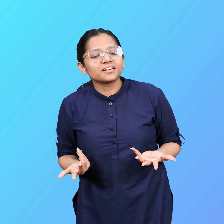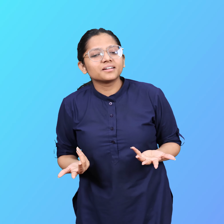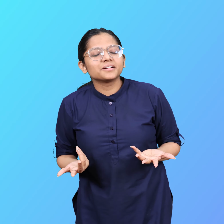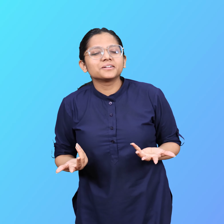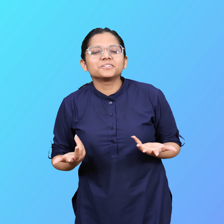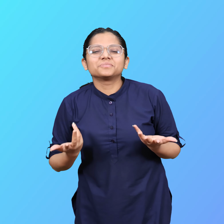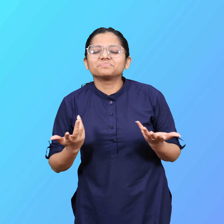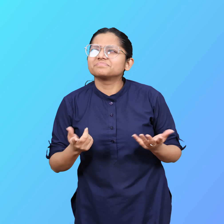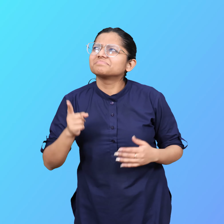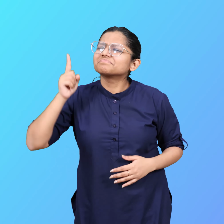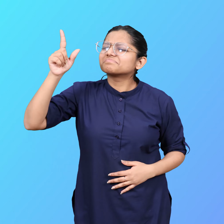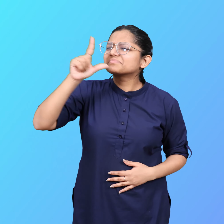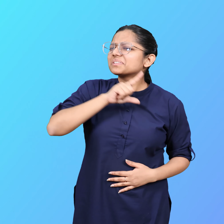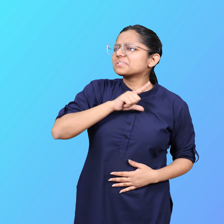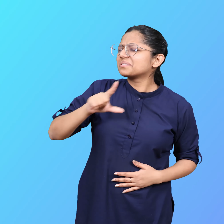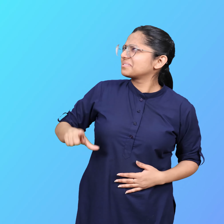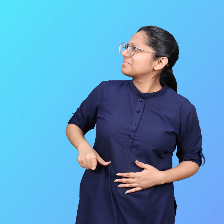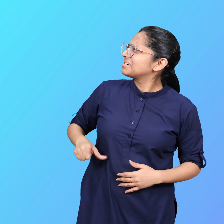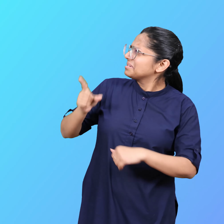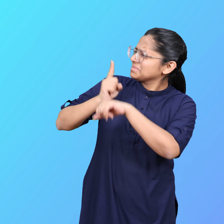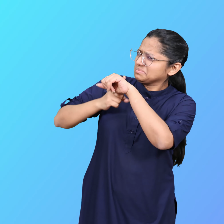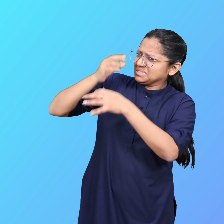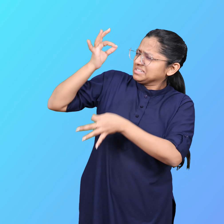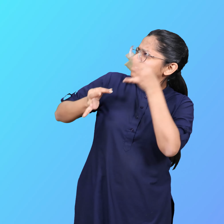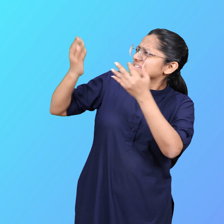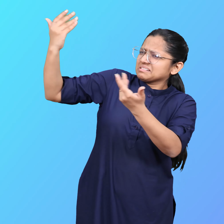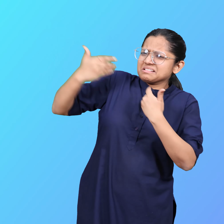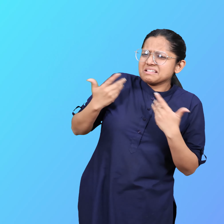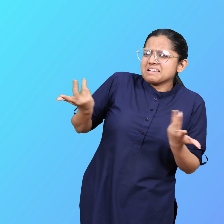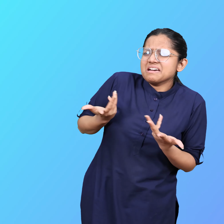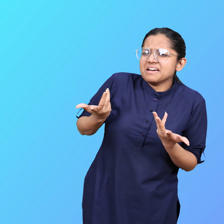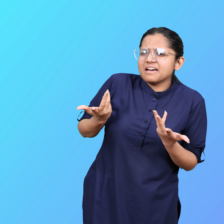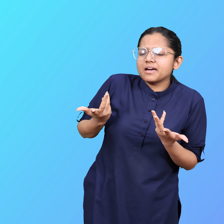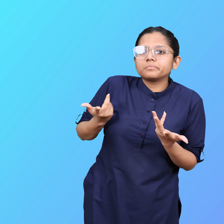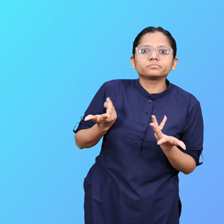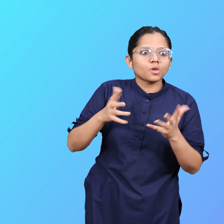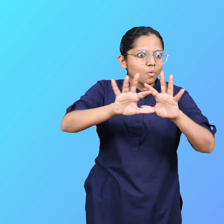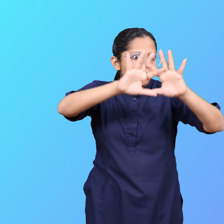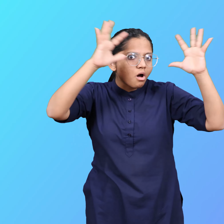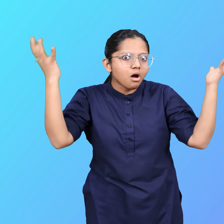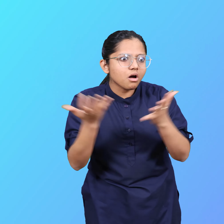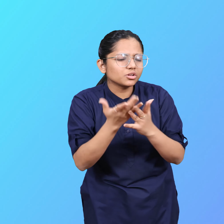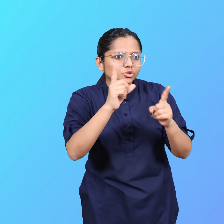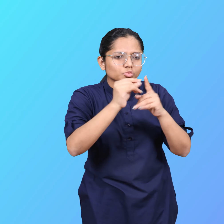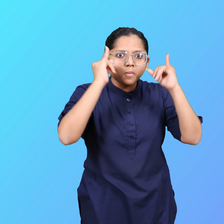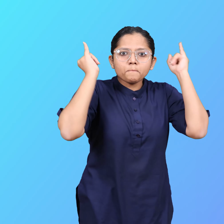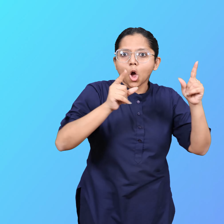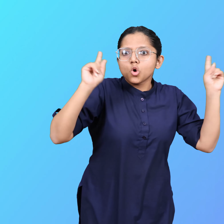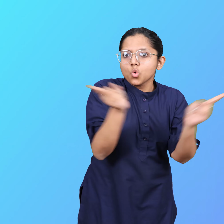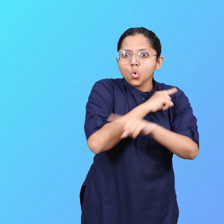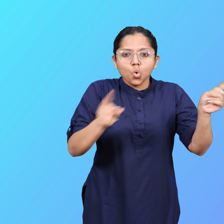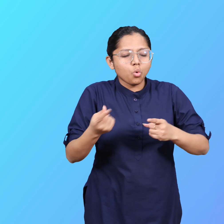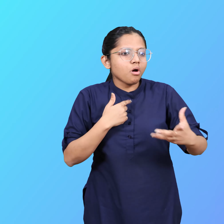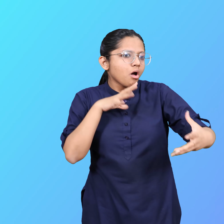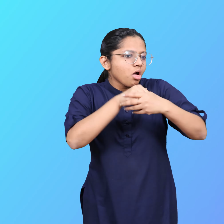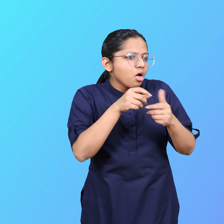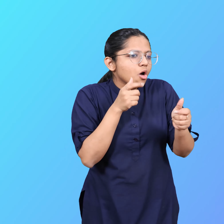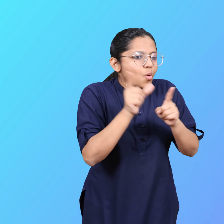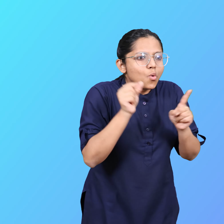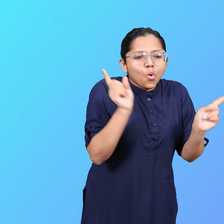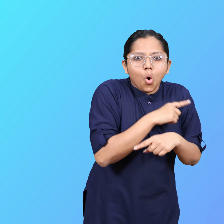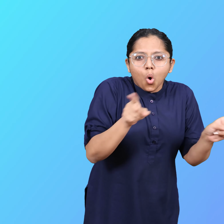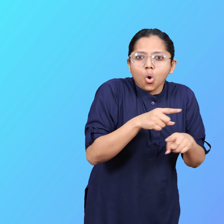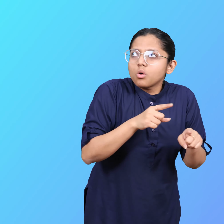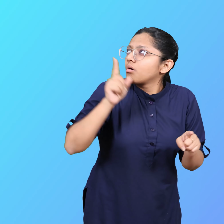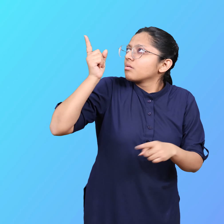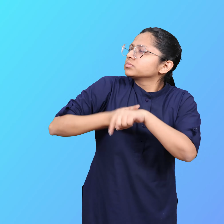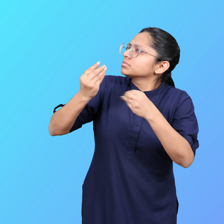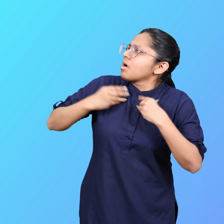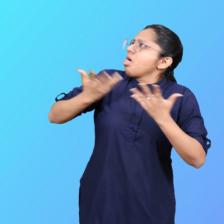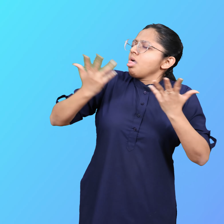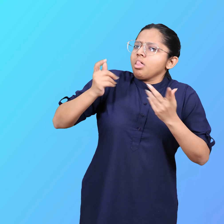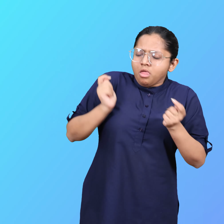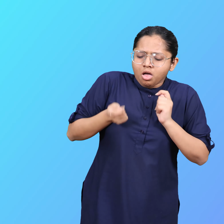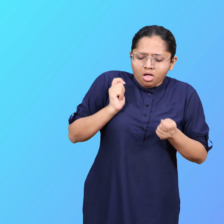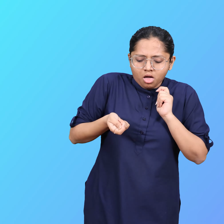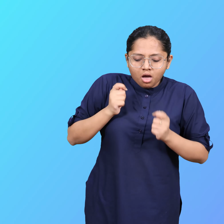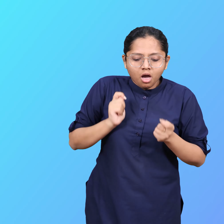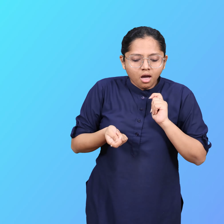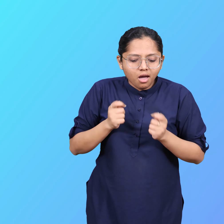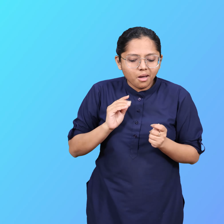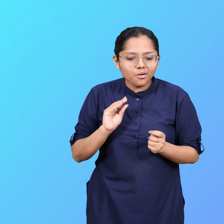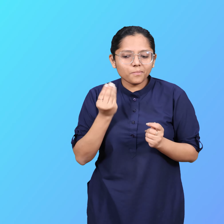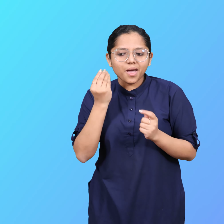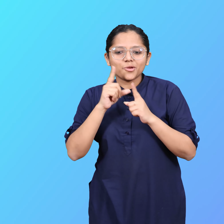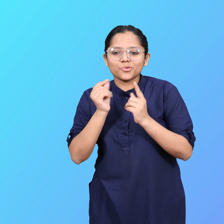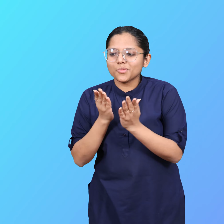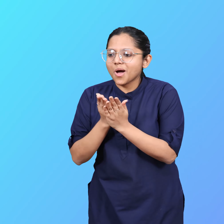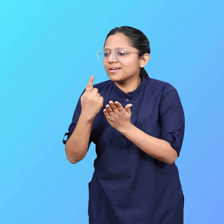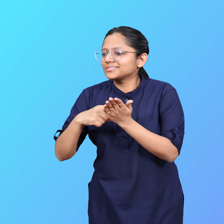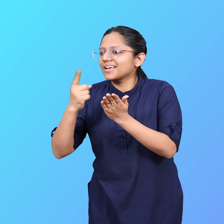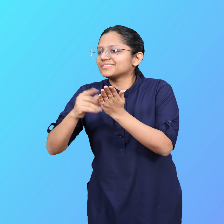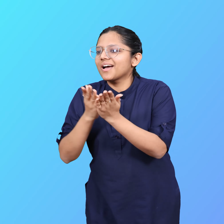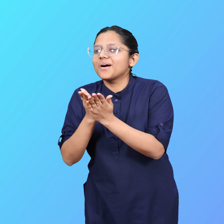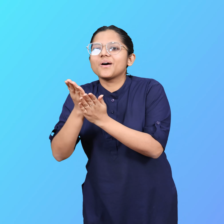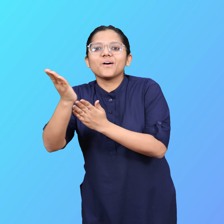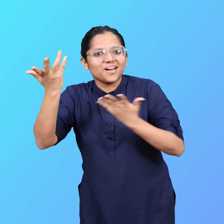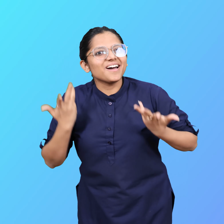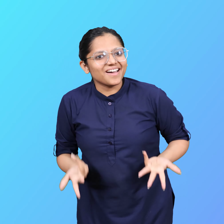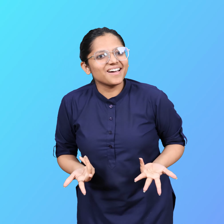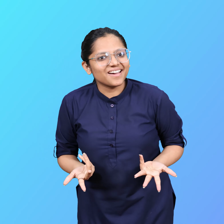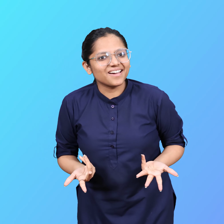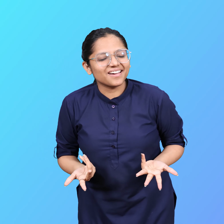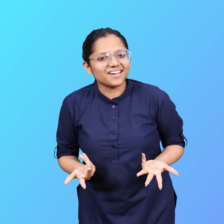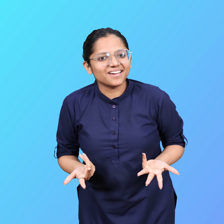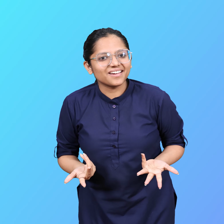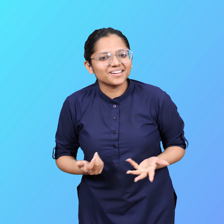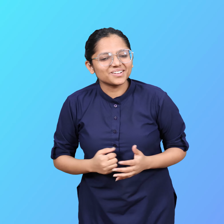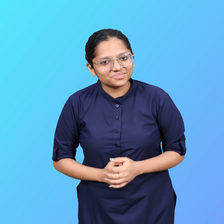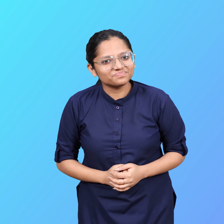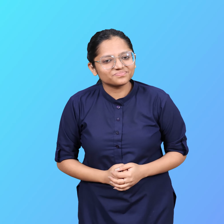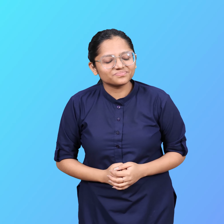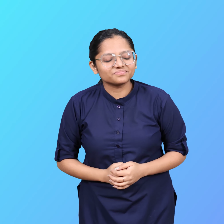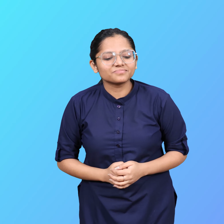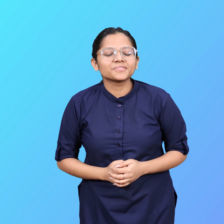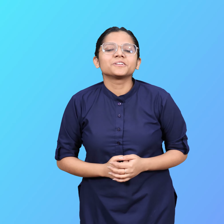But when the Lord judges us, he punishes us to show us the right way. He does this so that we will not be condemned with the world.